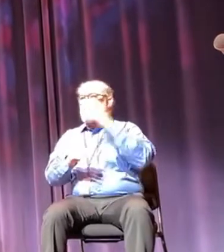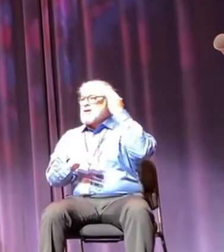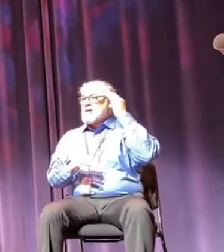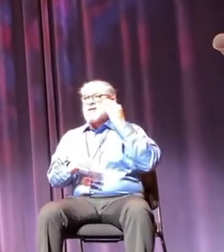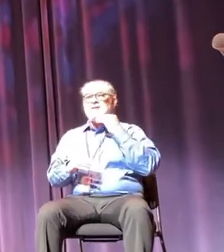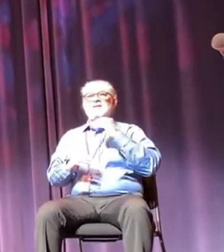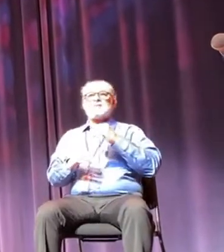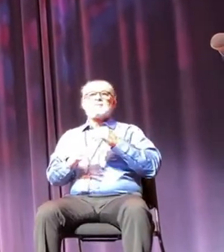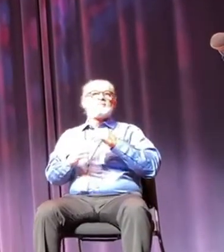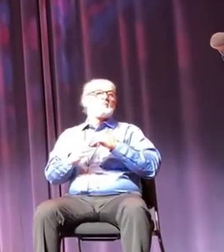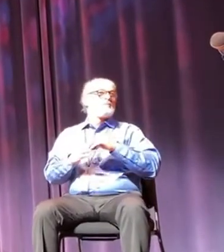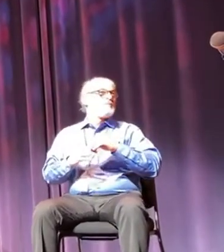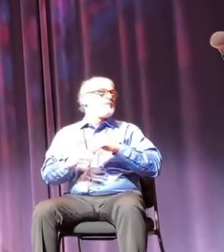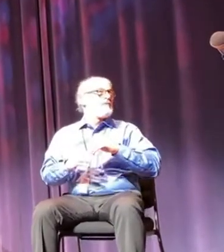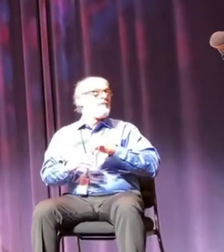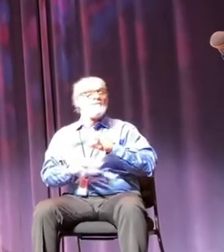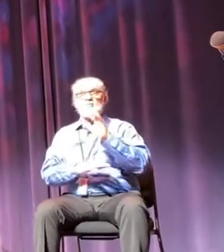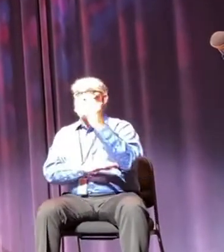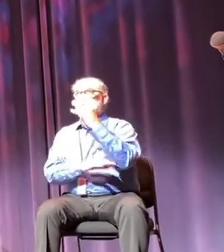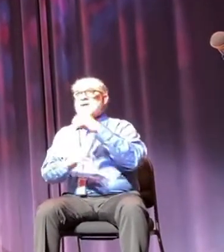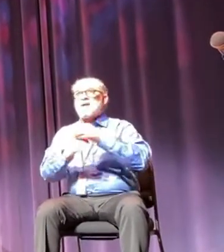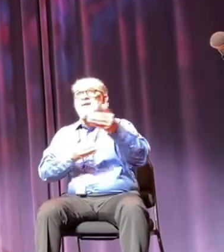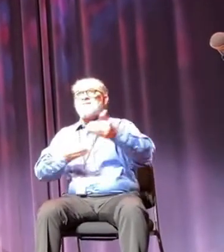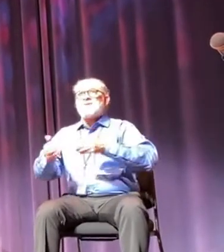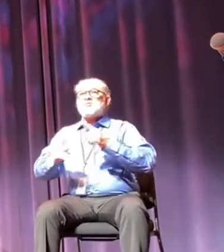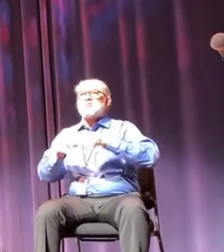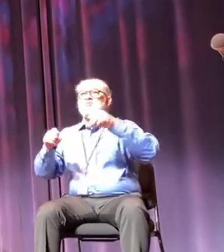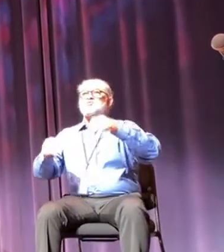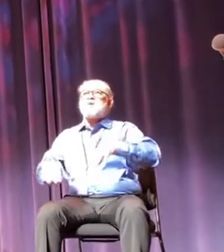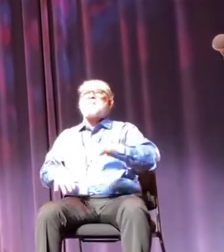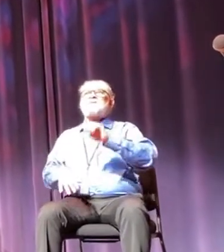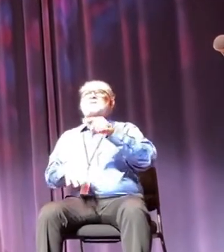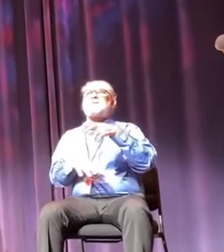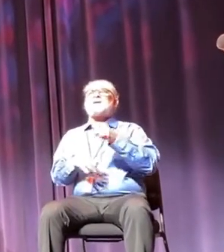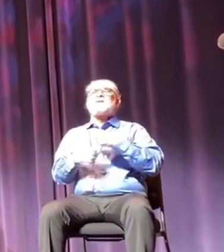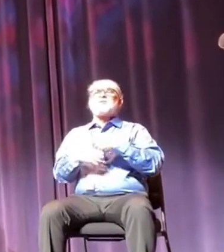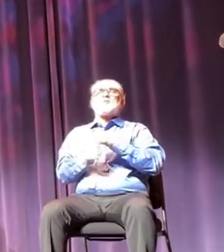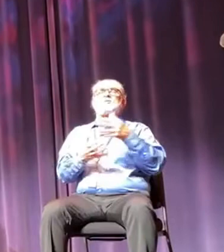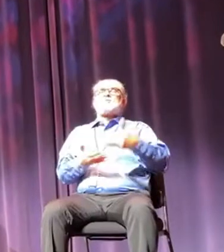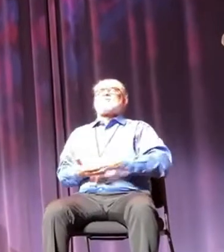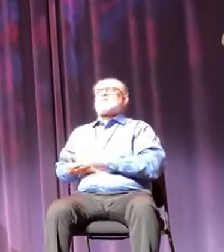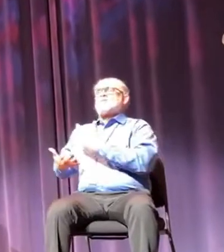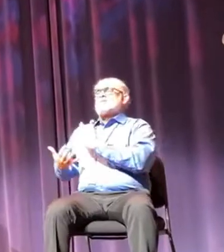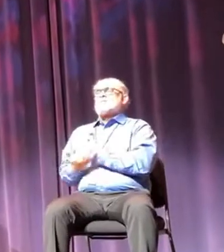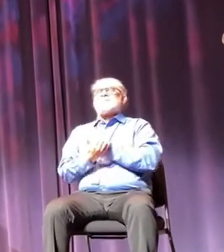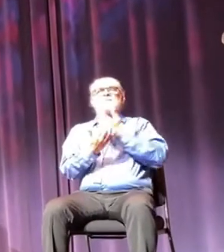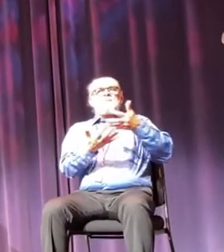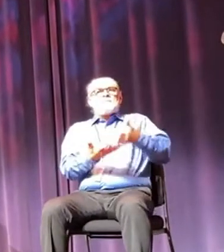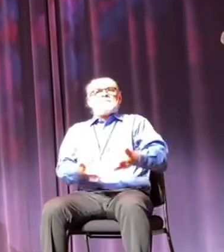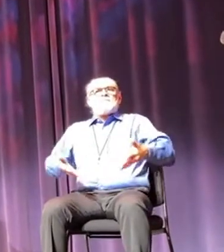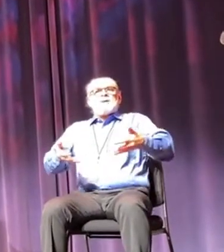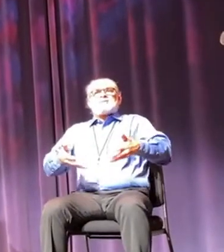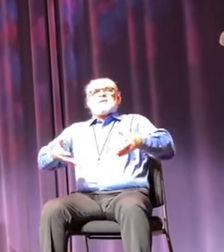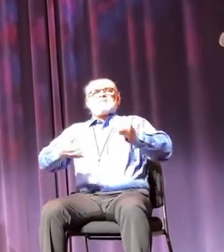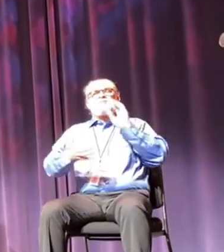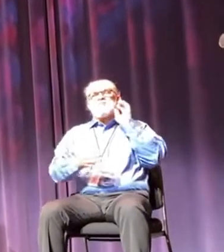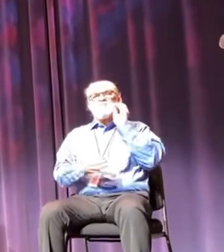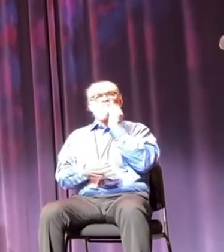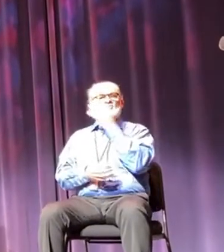sagging leaves of longan trees, invitations to drop spades and cradle each other. Baskets of small fruit, cuddling.